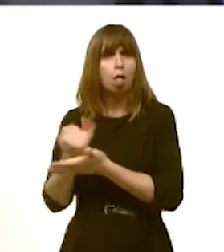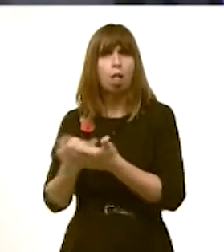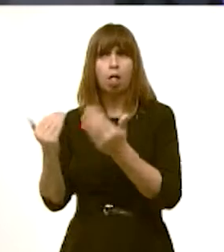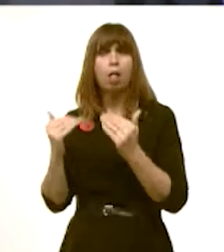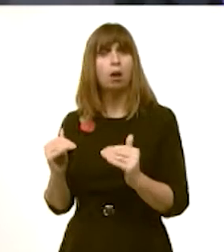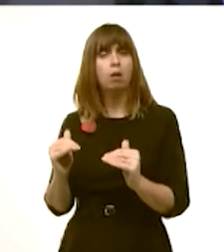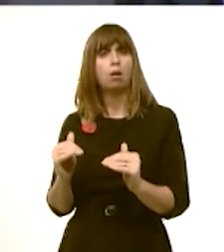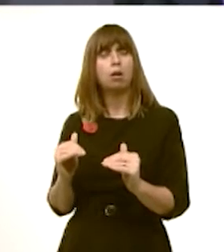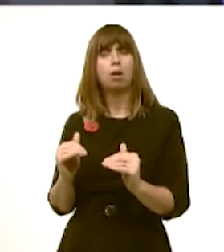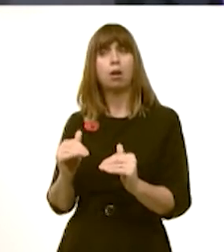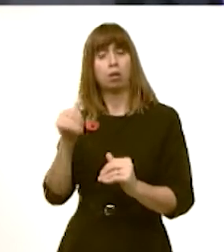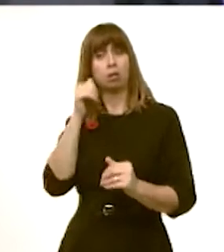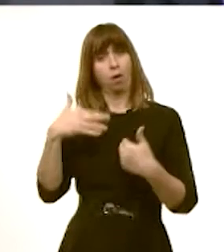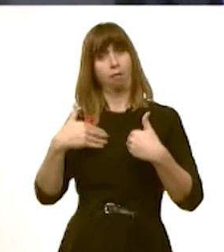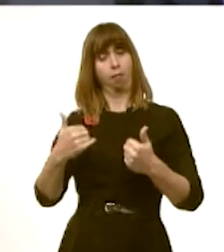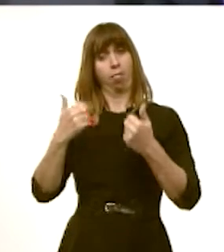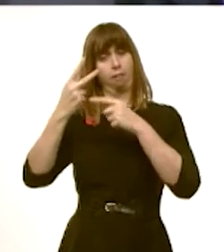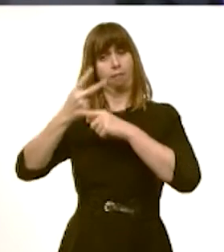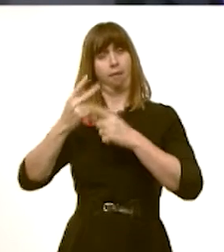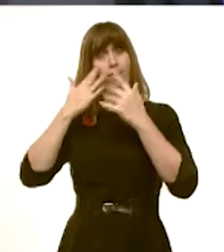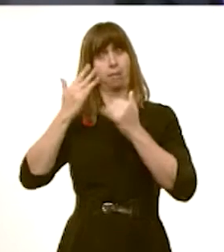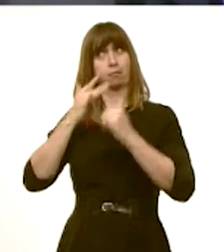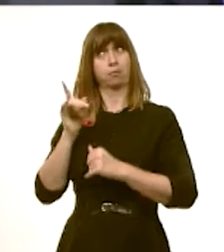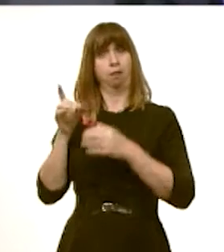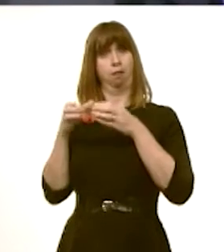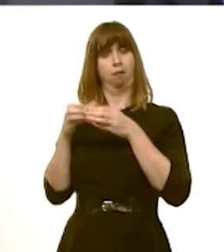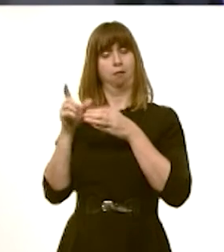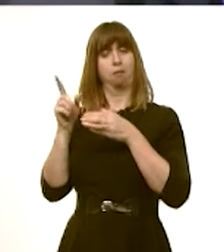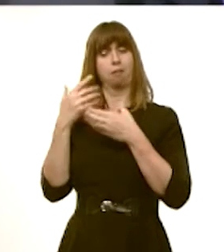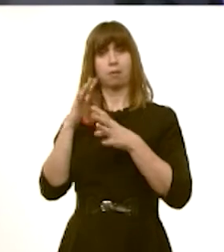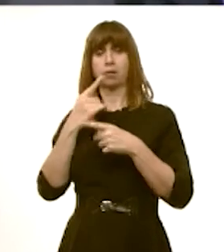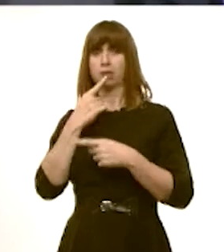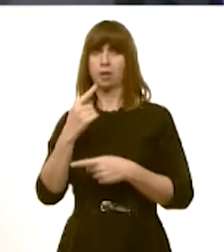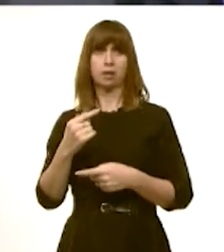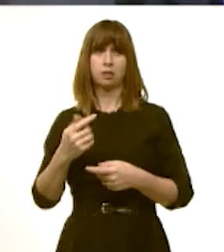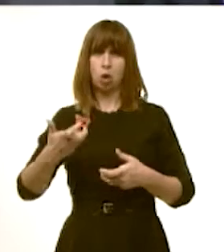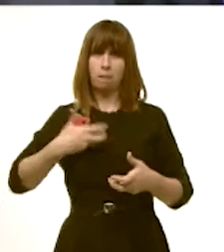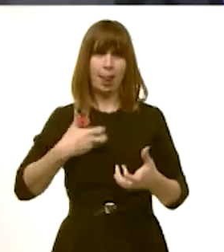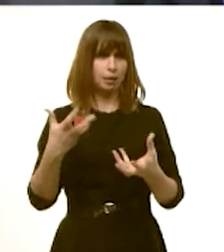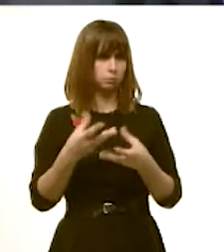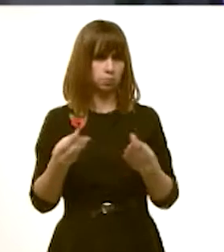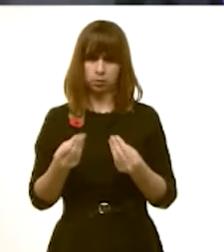this morning, from the healthcare inspectorate that they do not routinely receive information